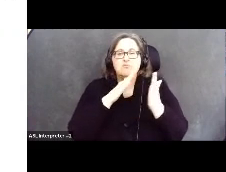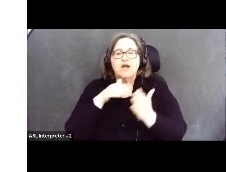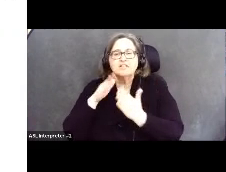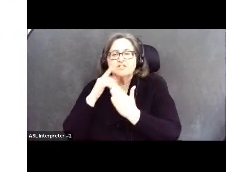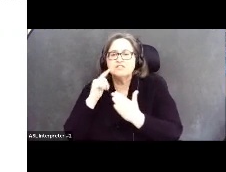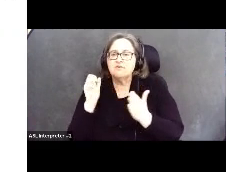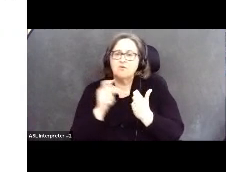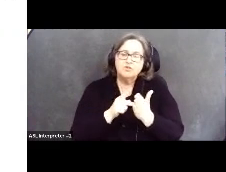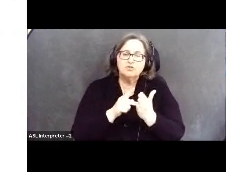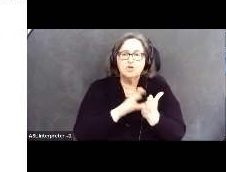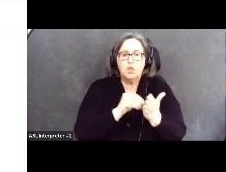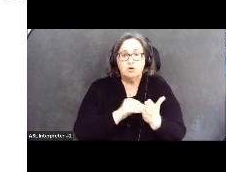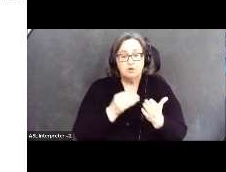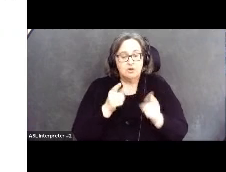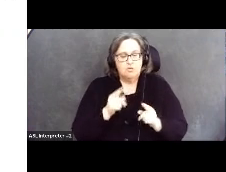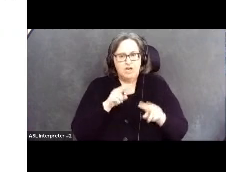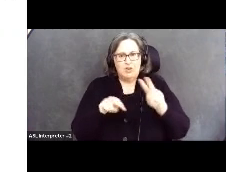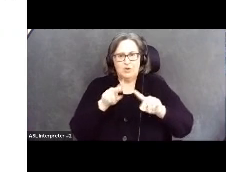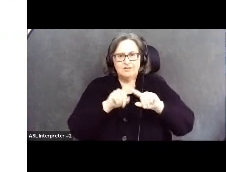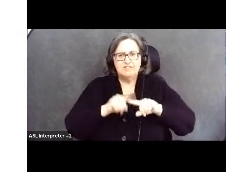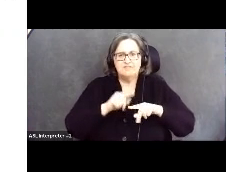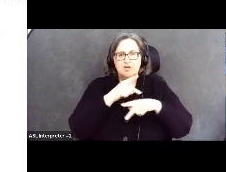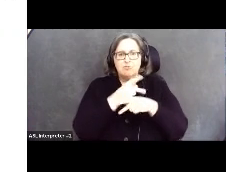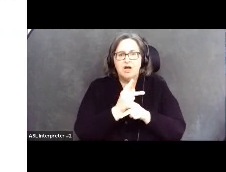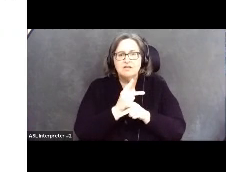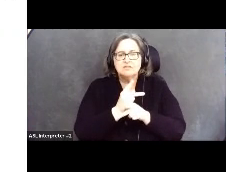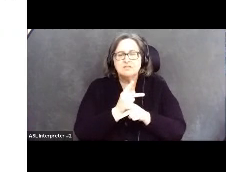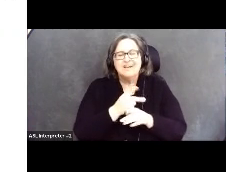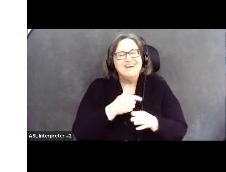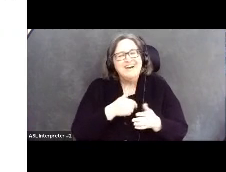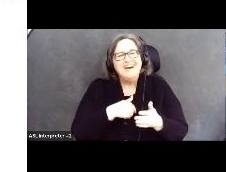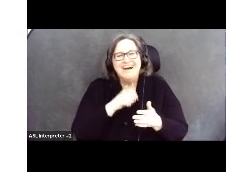And when you start to look at the various products, I don't think it's possible that